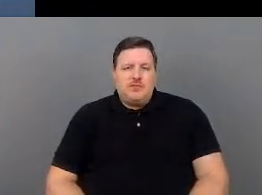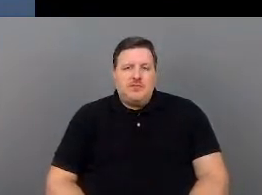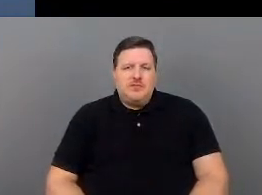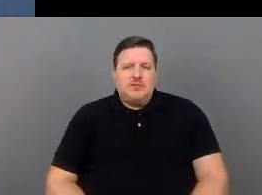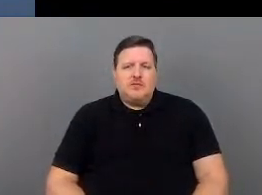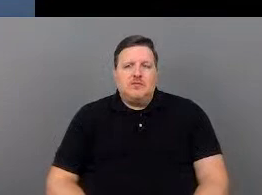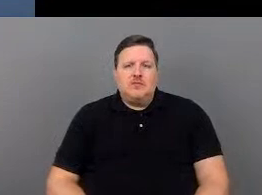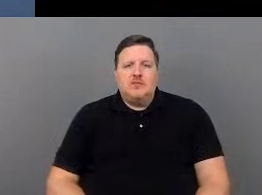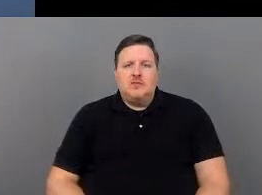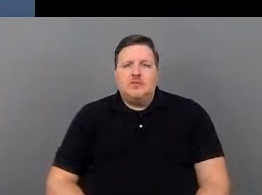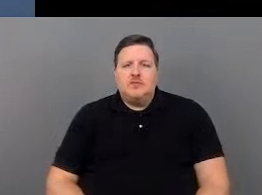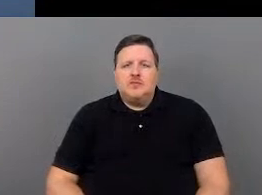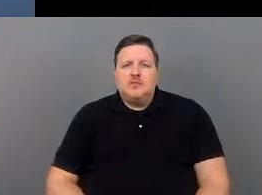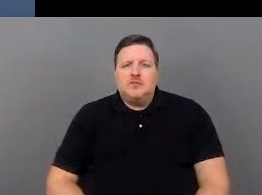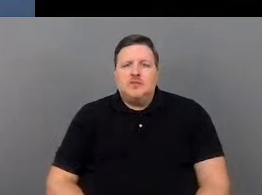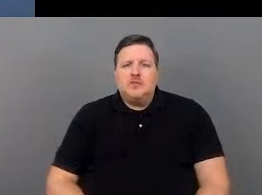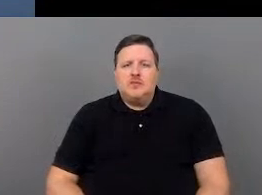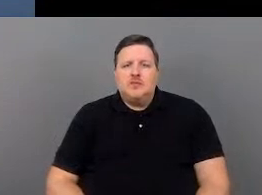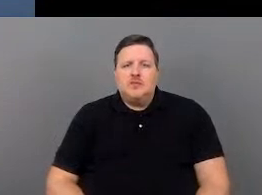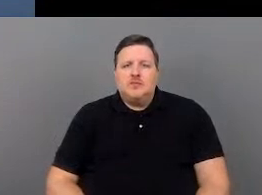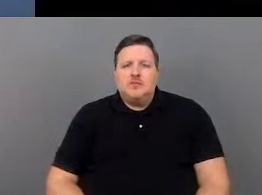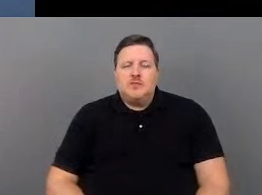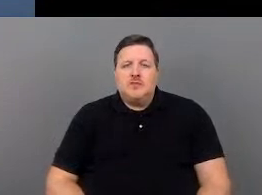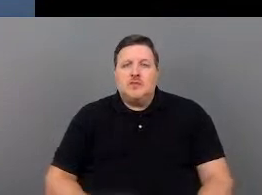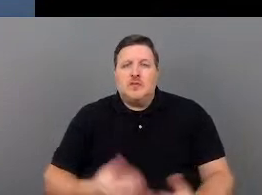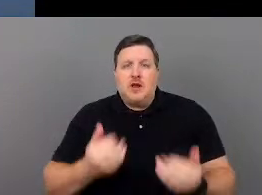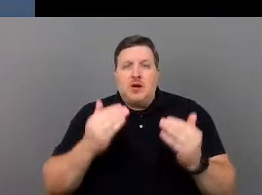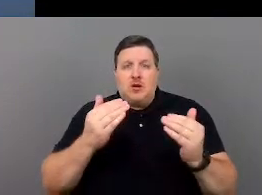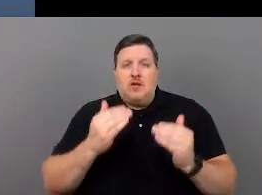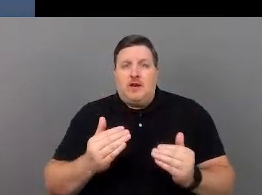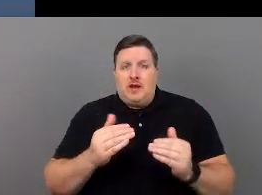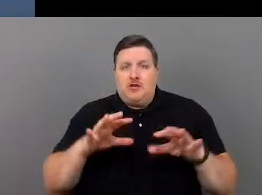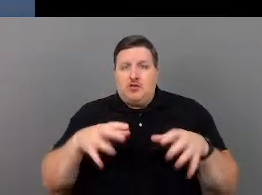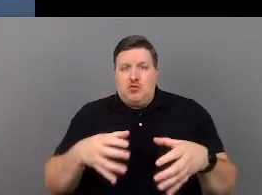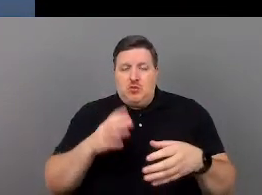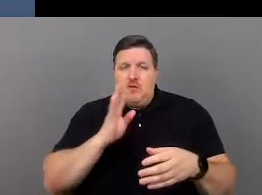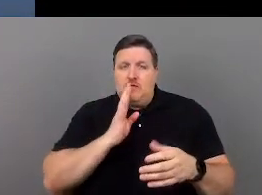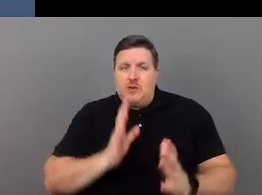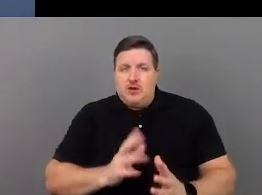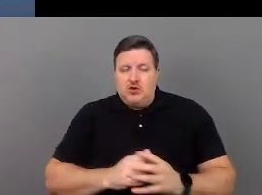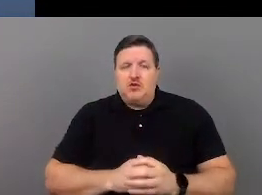WE'LL HAVE STEVEN TAKE LOR, CYNTHIA , CHRISTIAN OHM AND YAYA FLOR EZ.